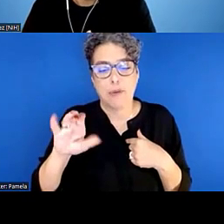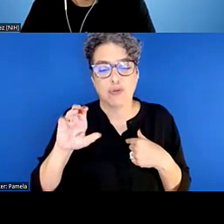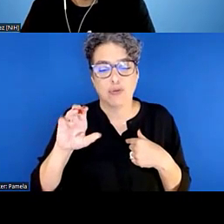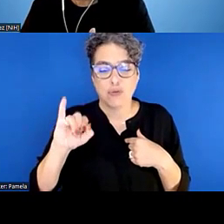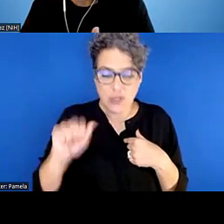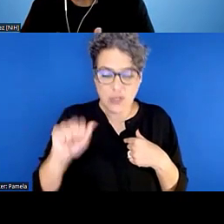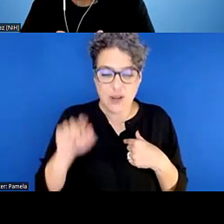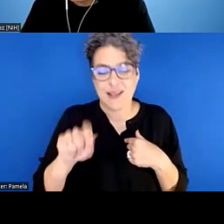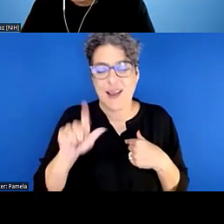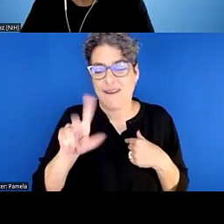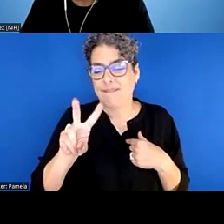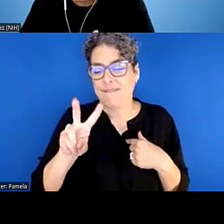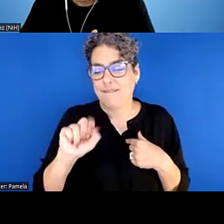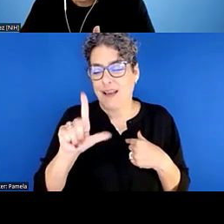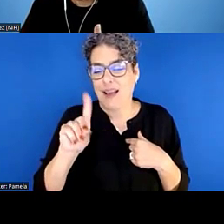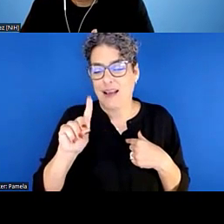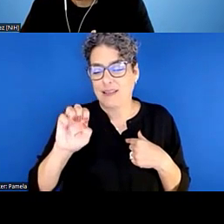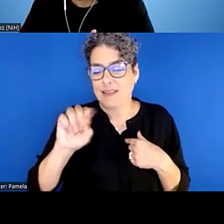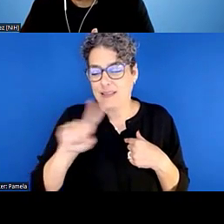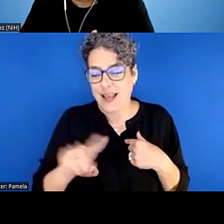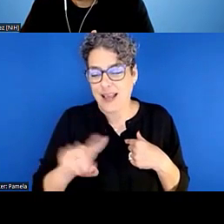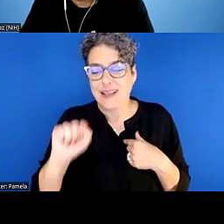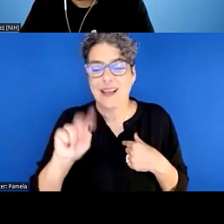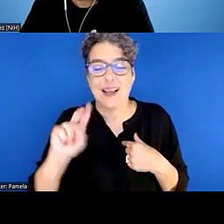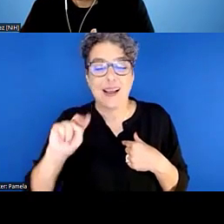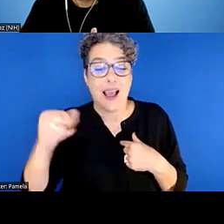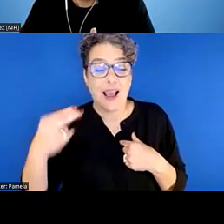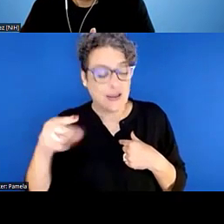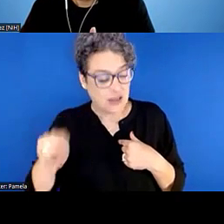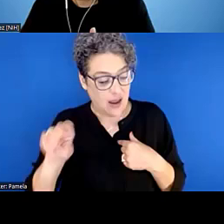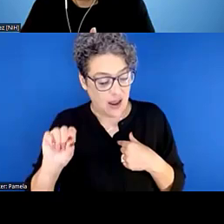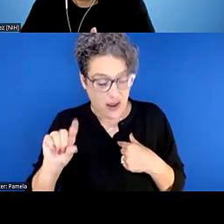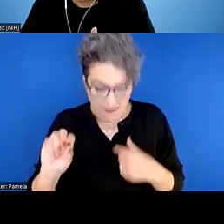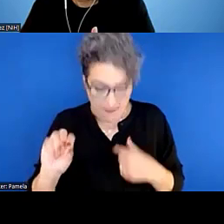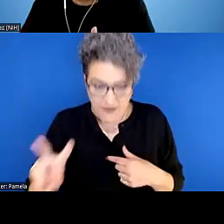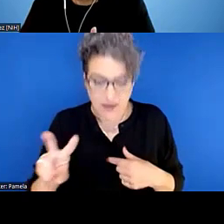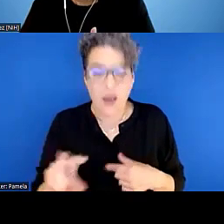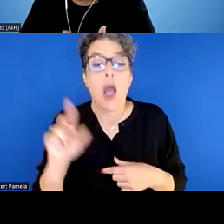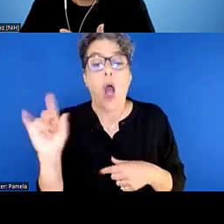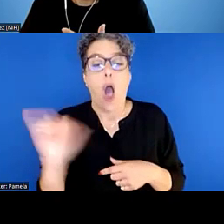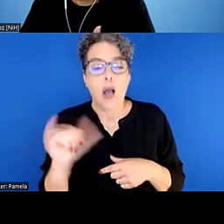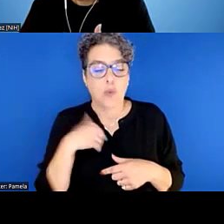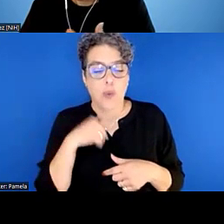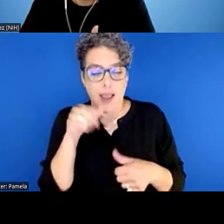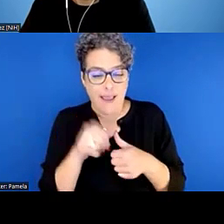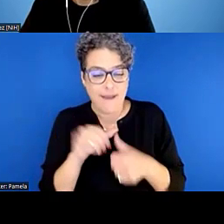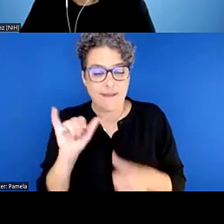or we have a mailbox, nihresearchintegrity .. I think that's right .. @mail.nih.gov.